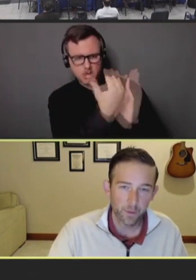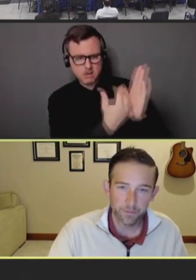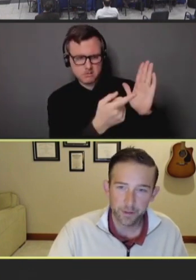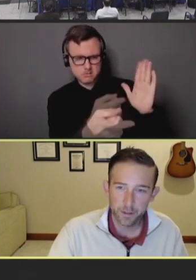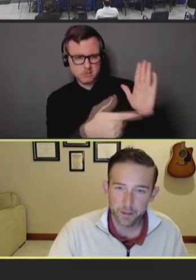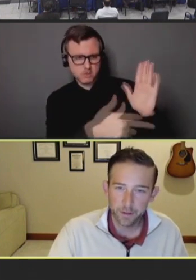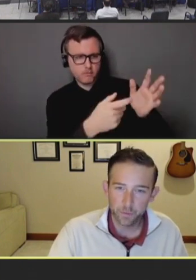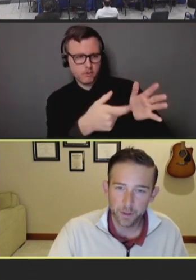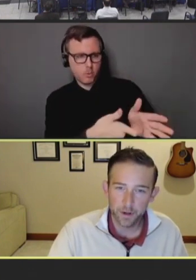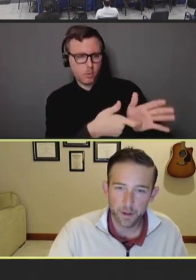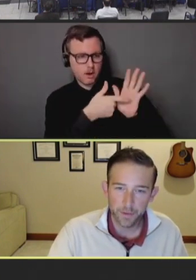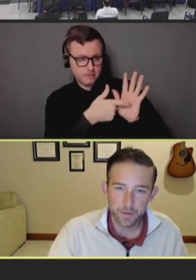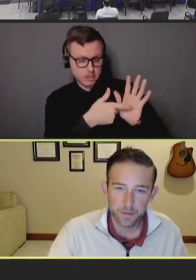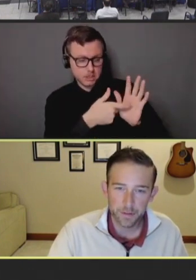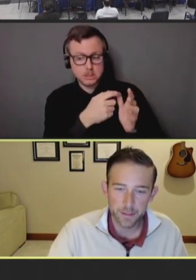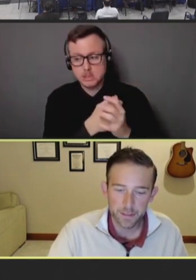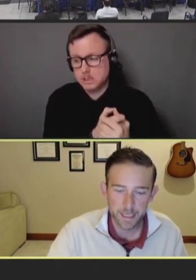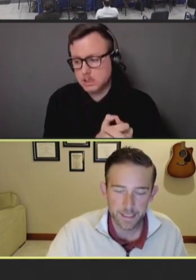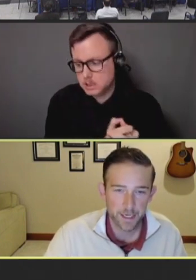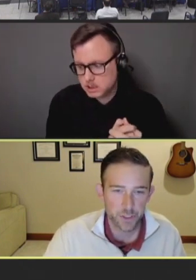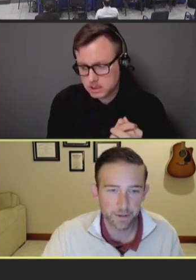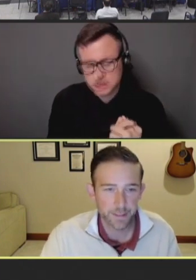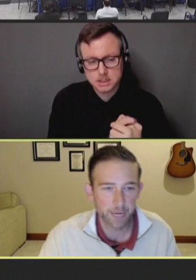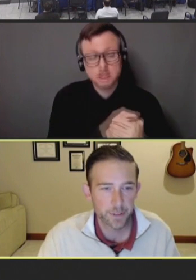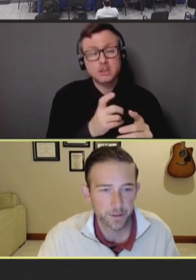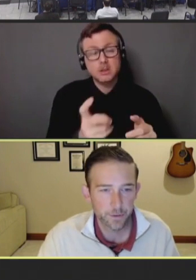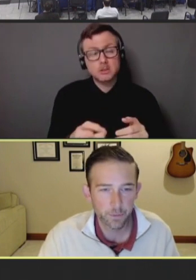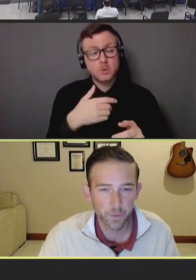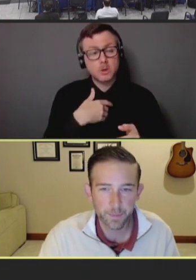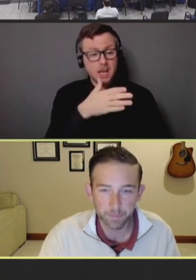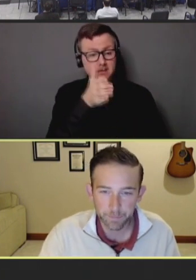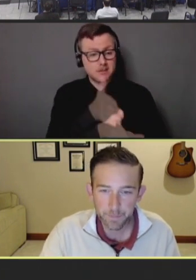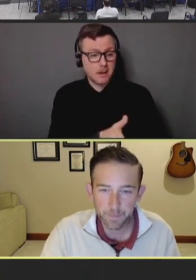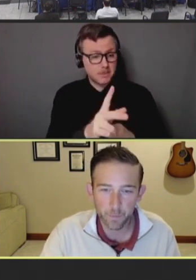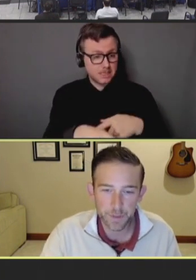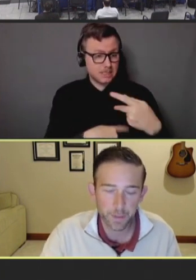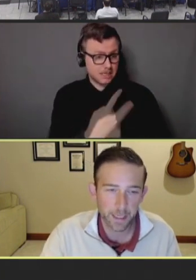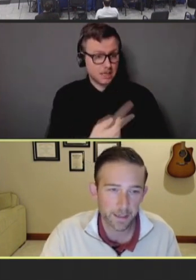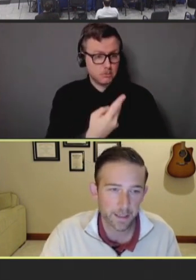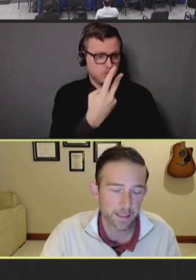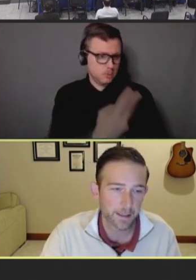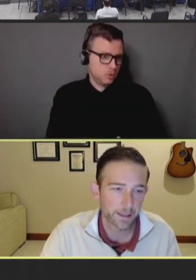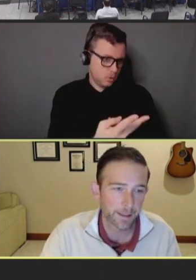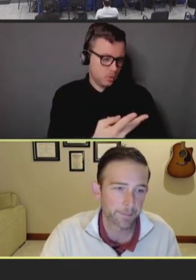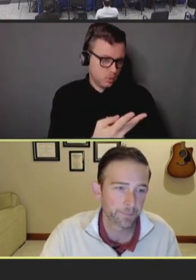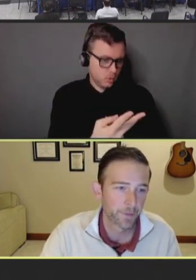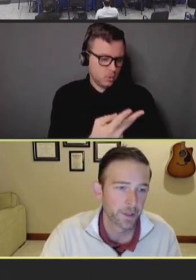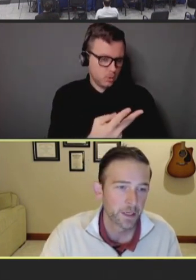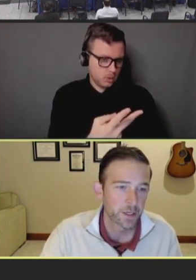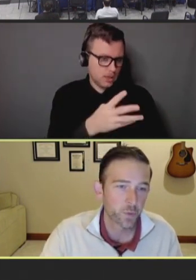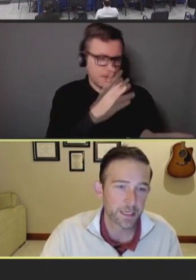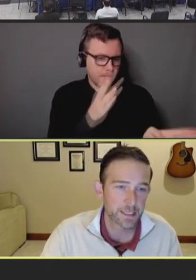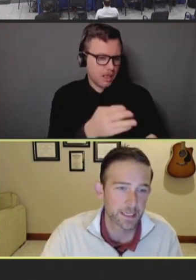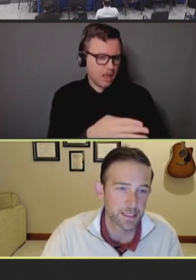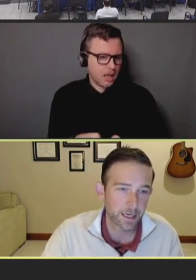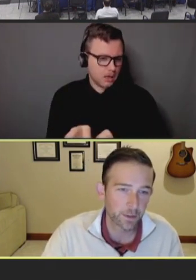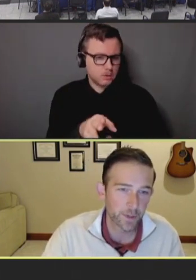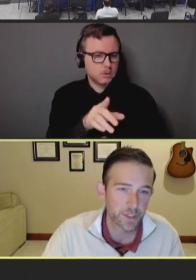However, you'll recall that the cessation of type two was planned in 2016, which did